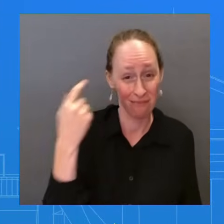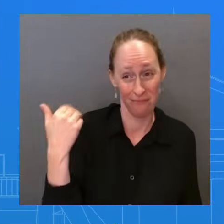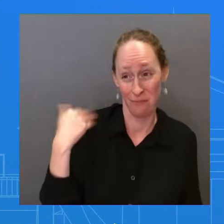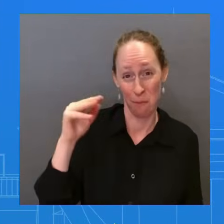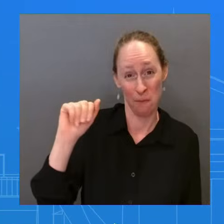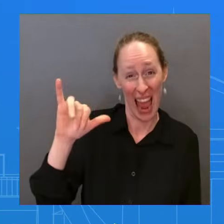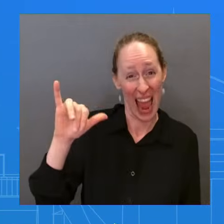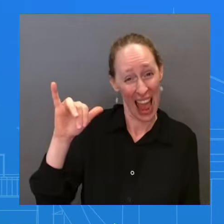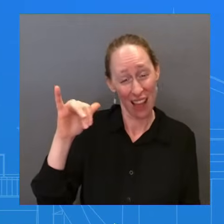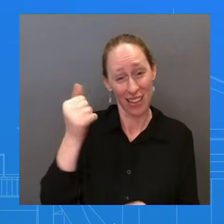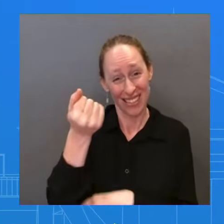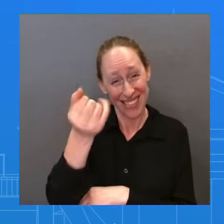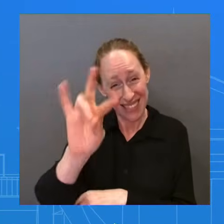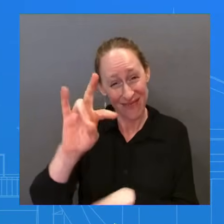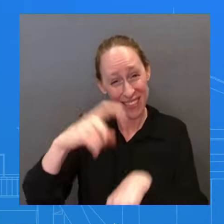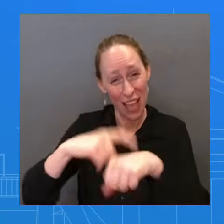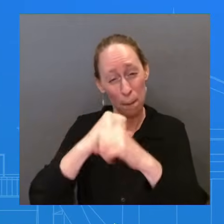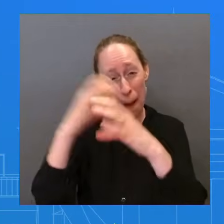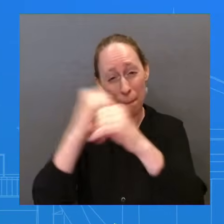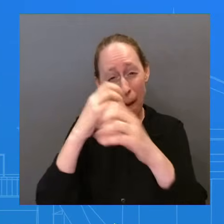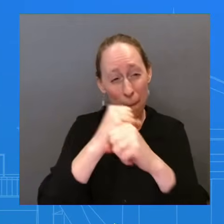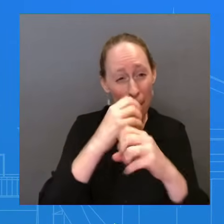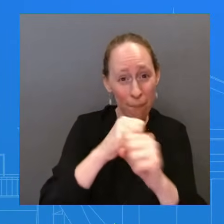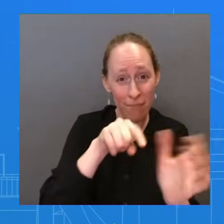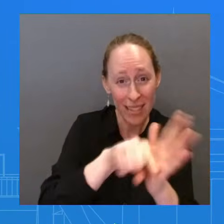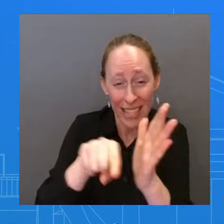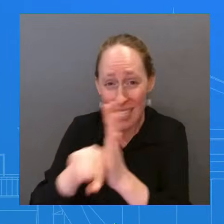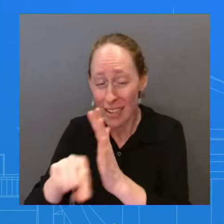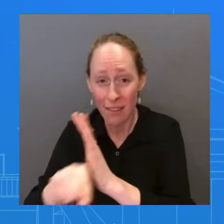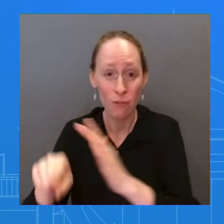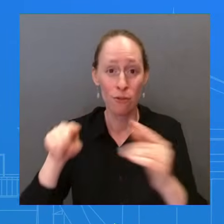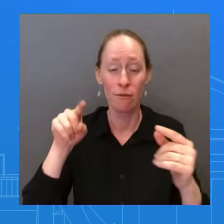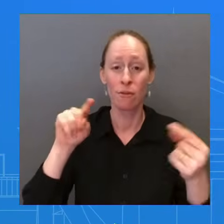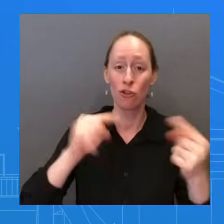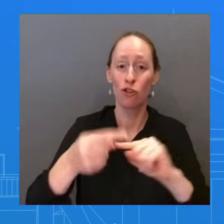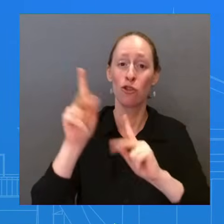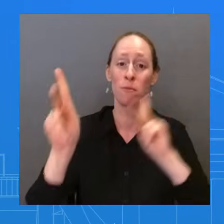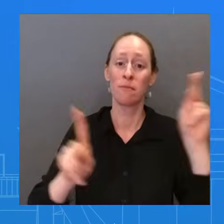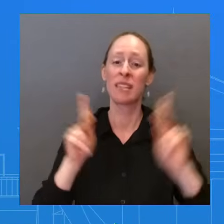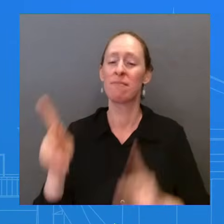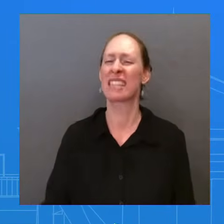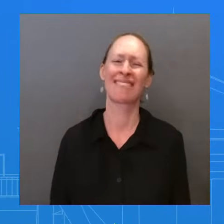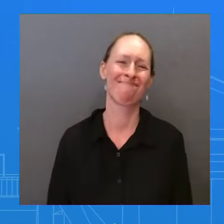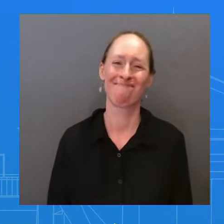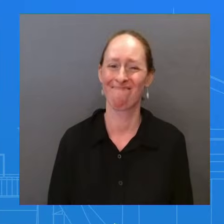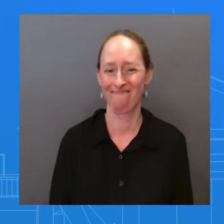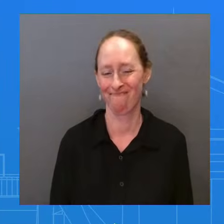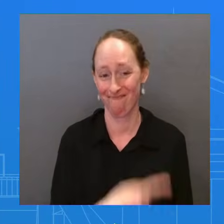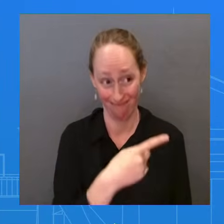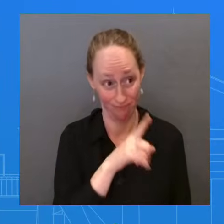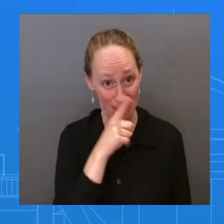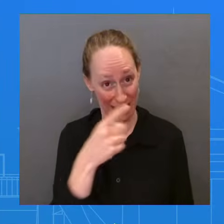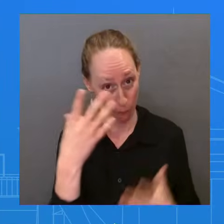So, this is not the act of a -- of a leader. This is not the act of a nation that's -- that has any serious design on diplomacy right now.